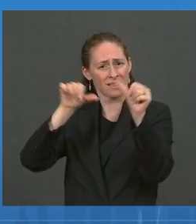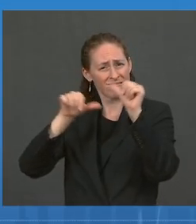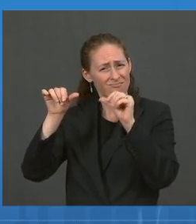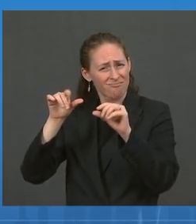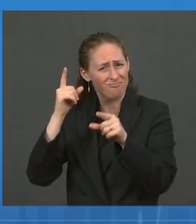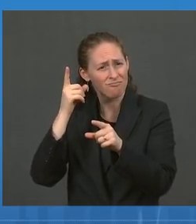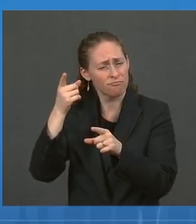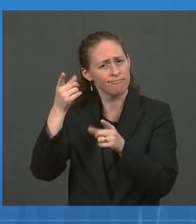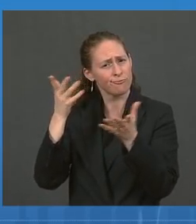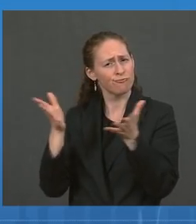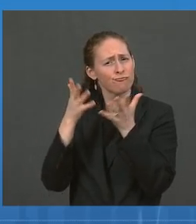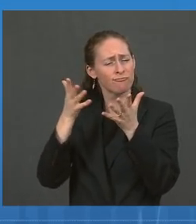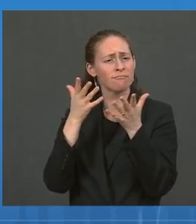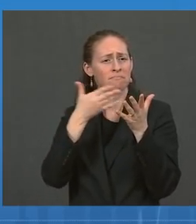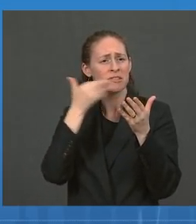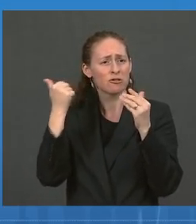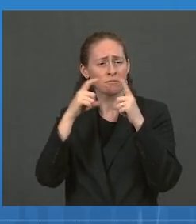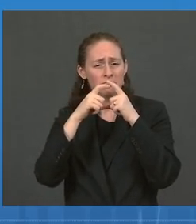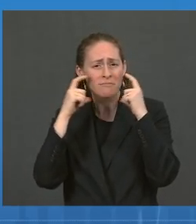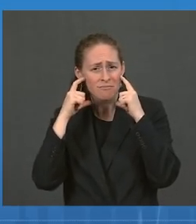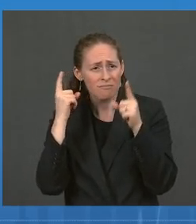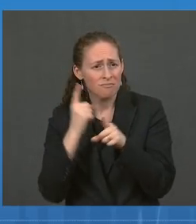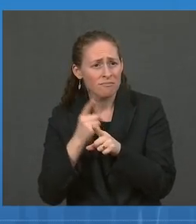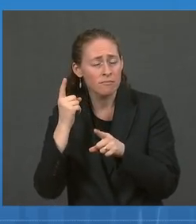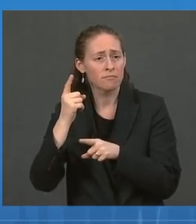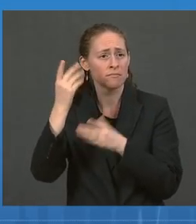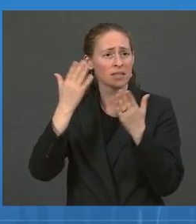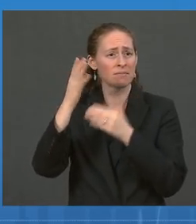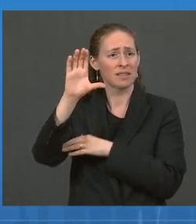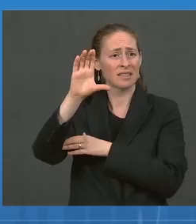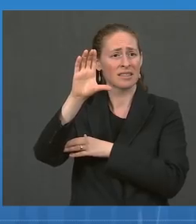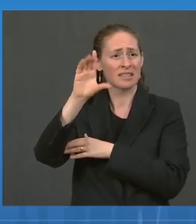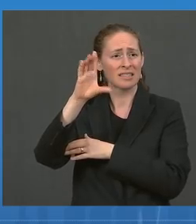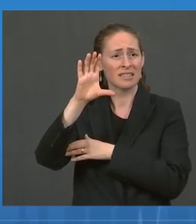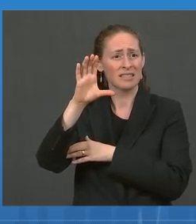that made the CDC say that it actually helps stop the spread.